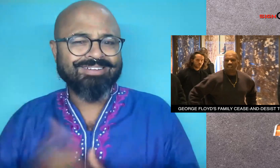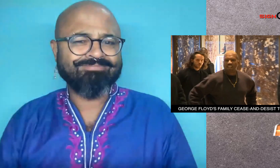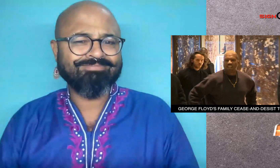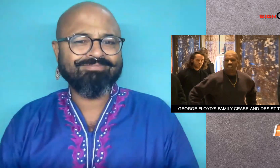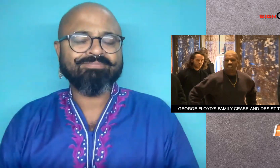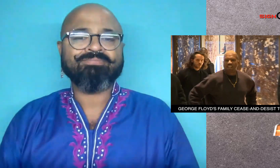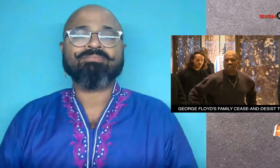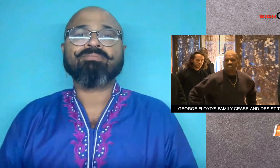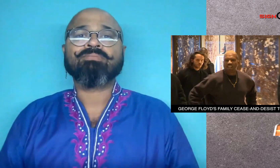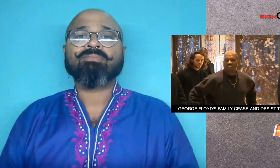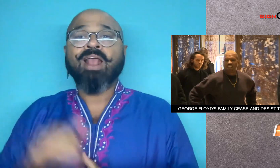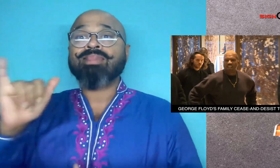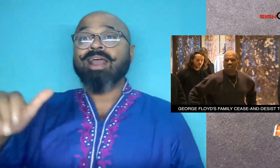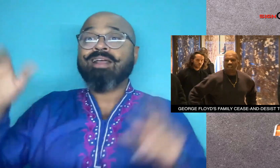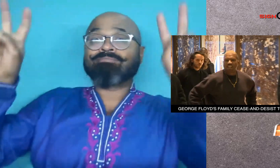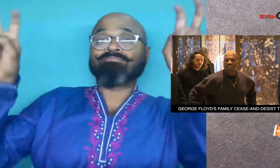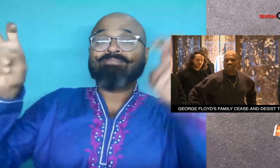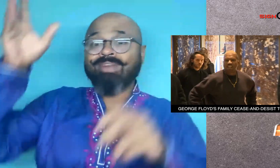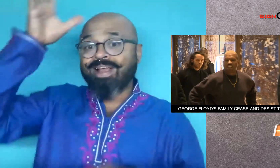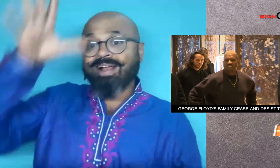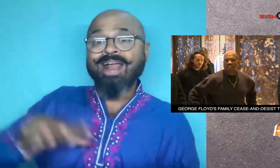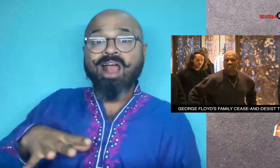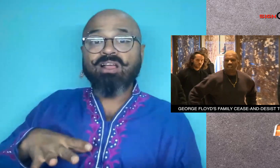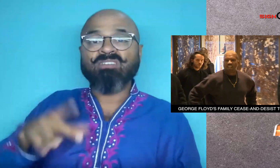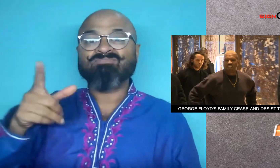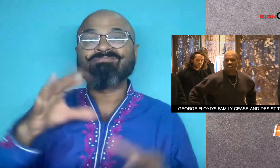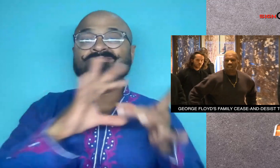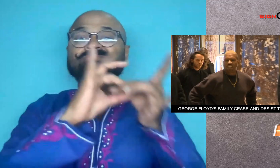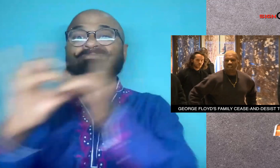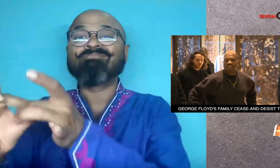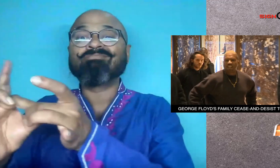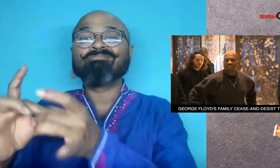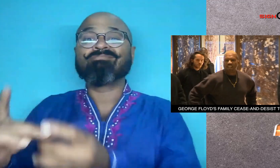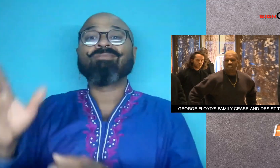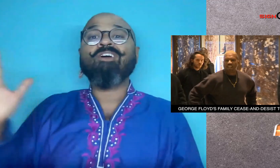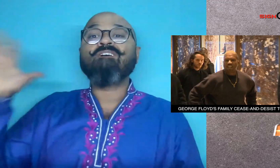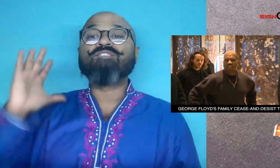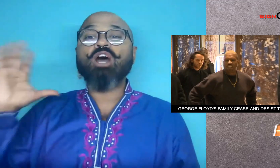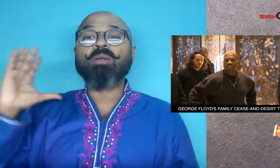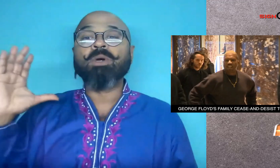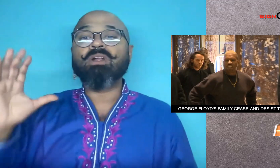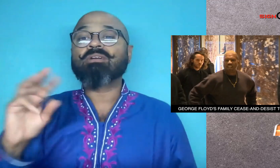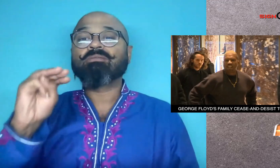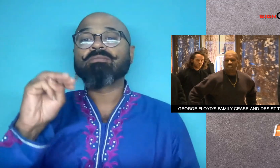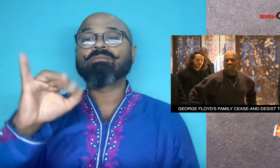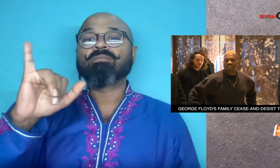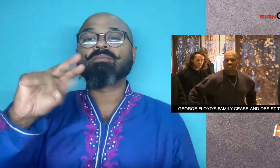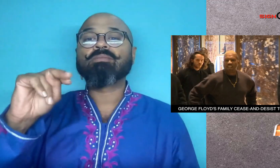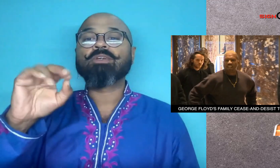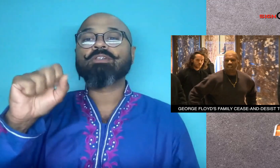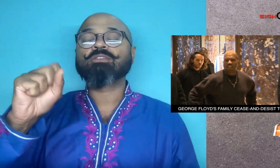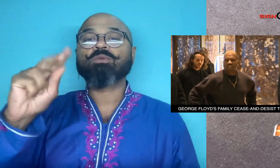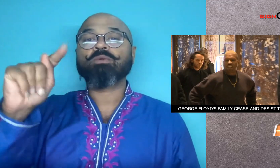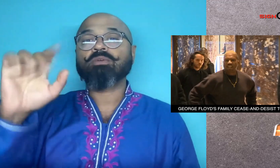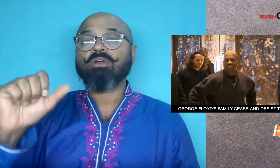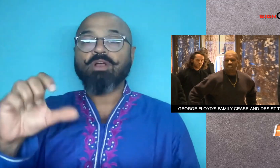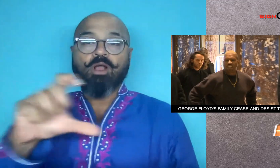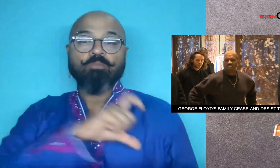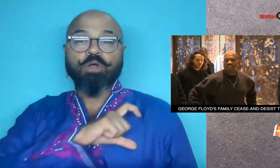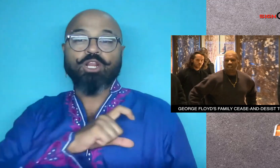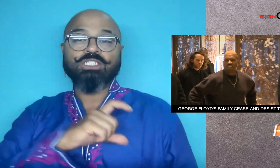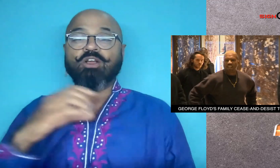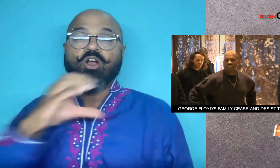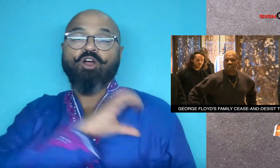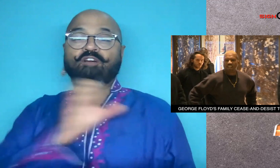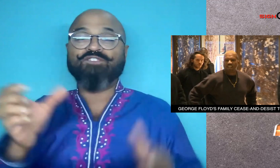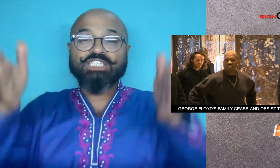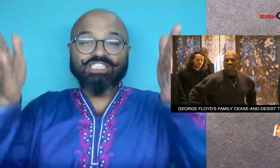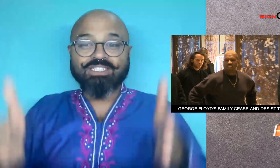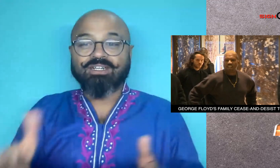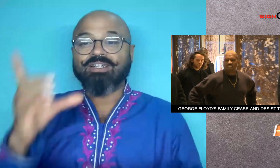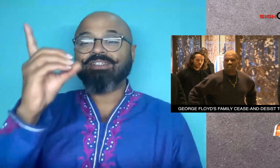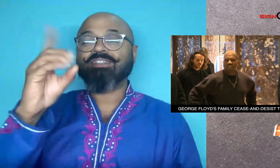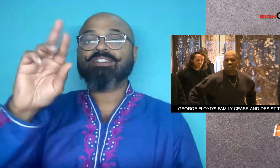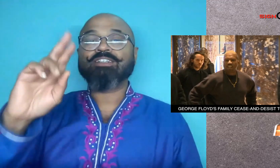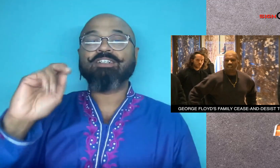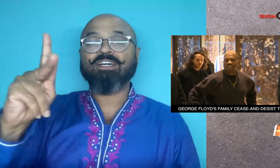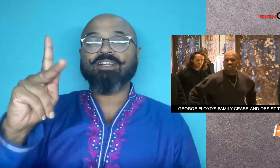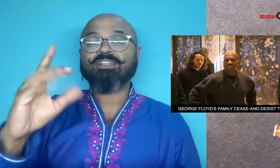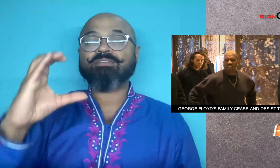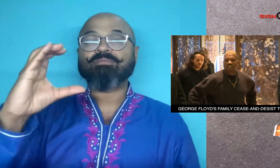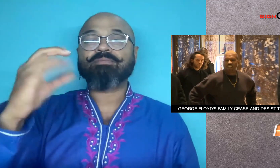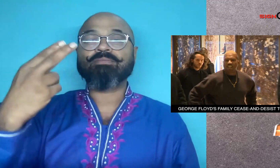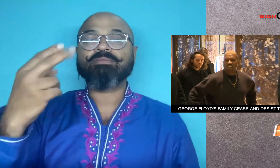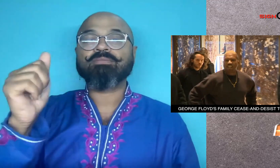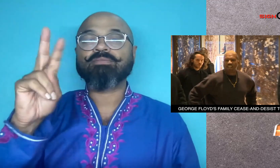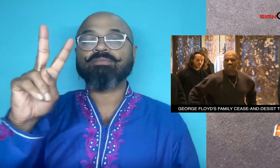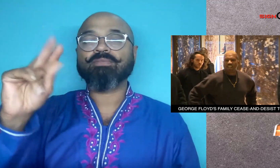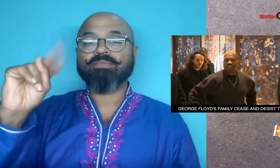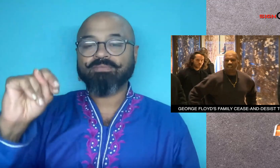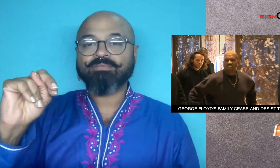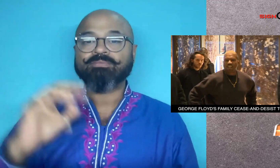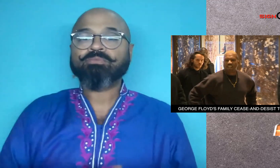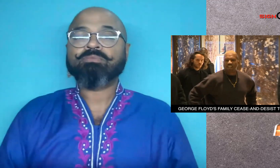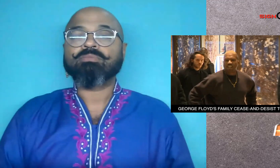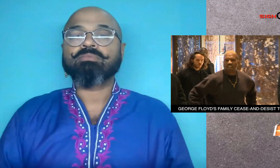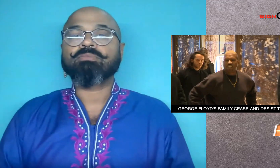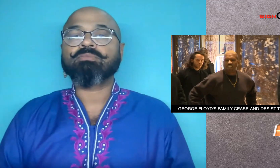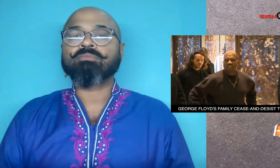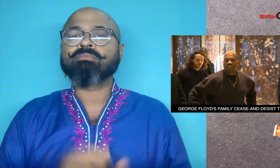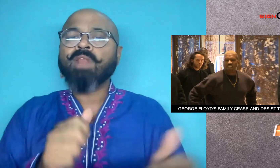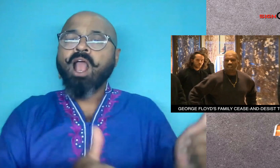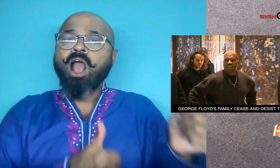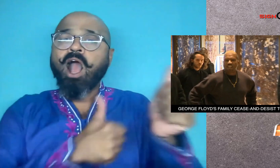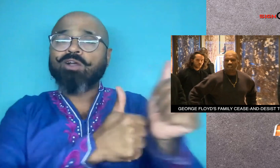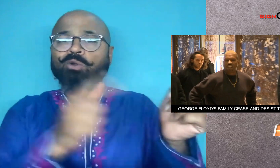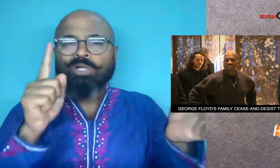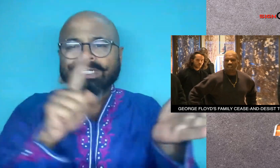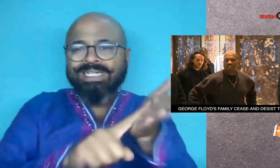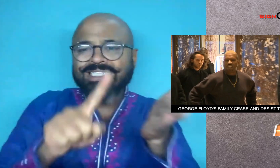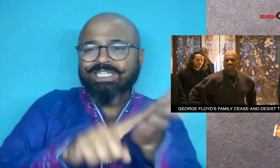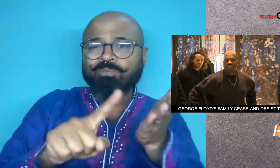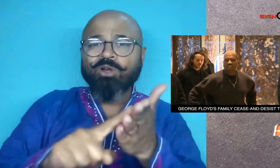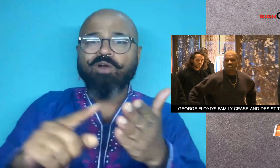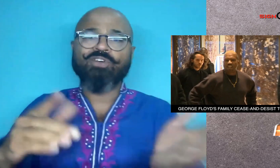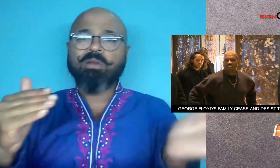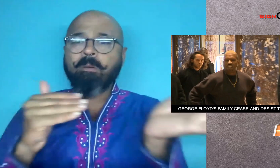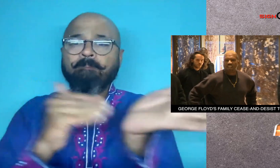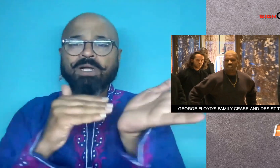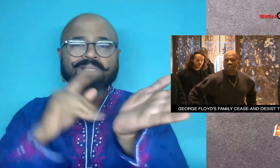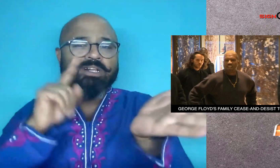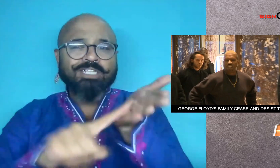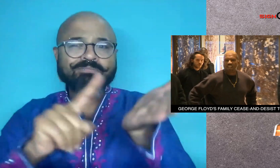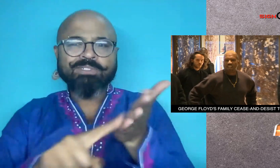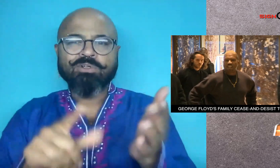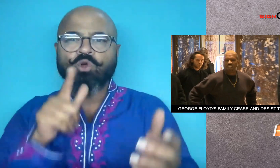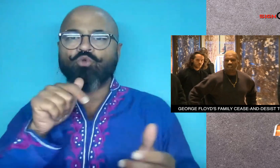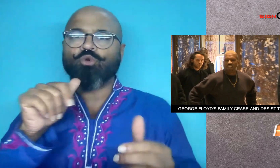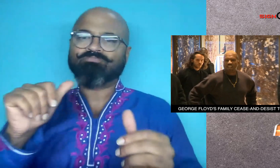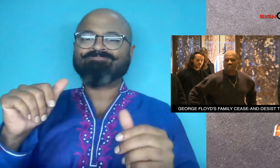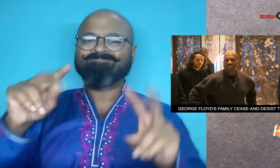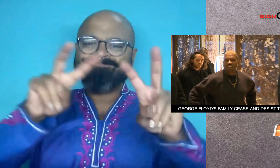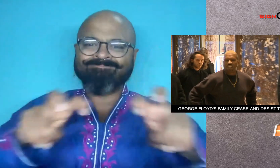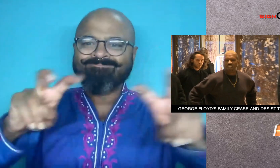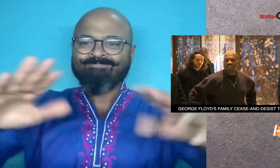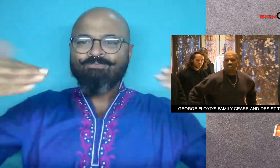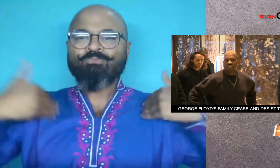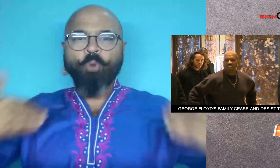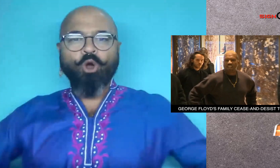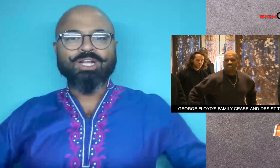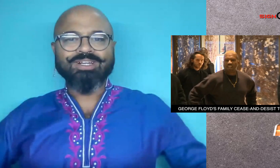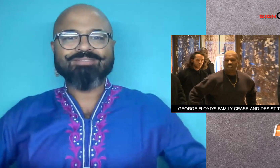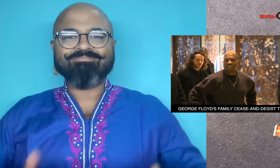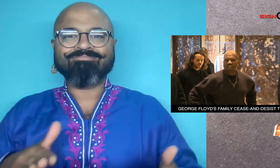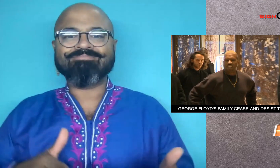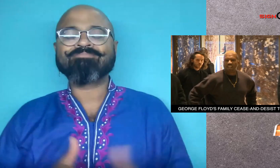his neck like that " "The guy" he referenced is former Minnesota police officer Derek Chauvin